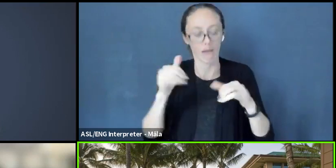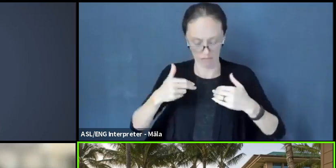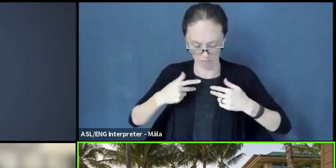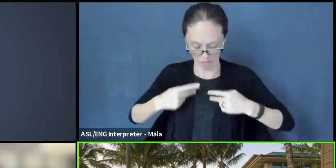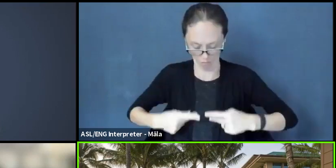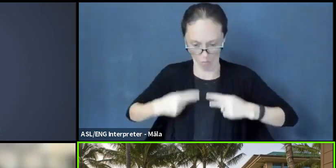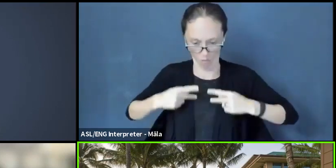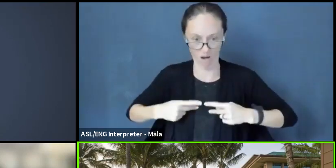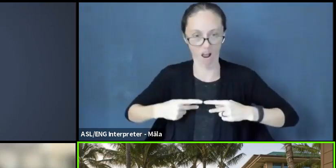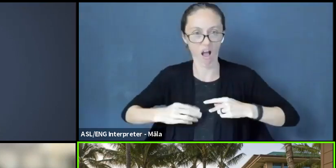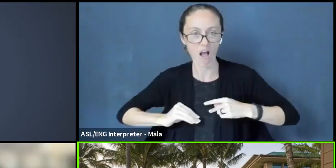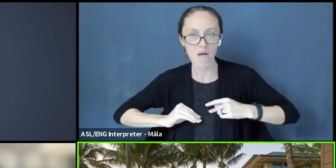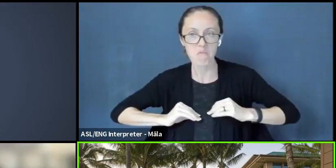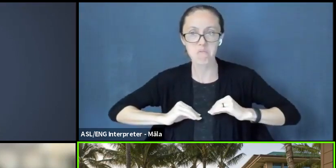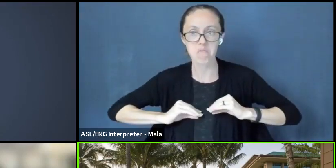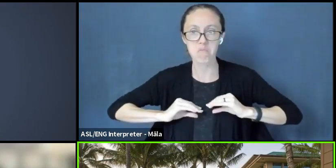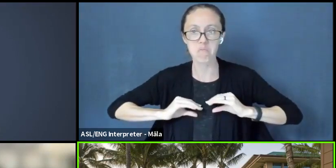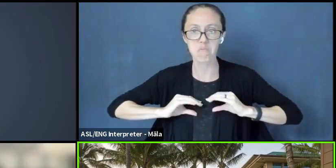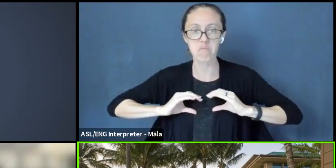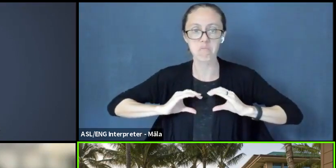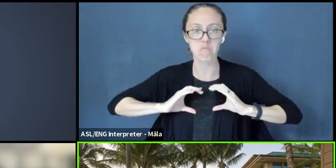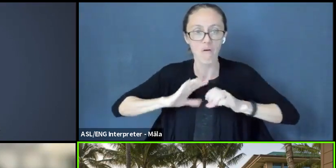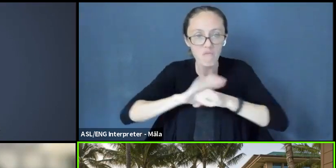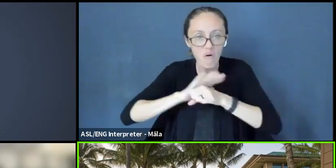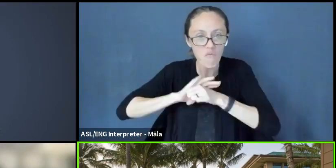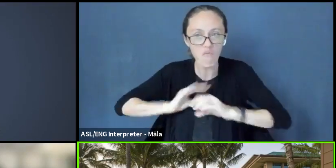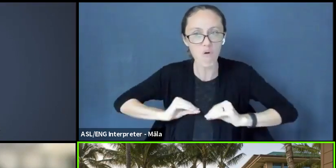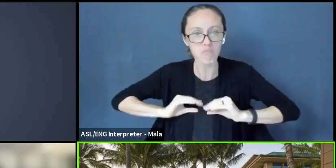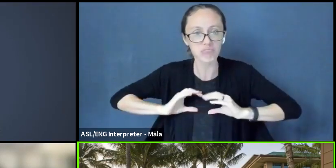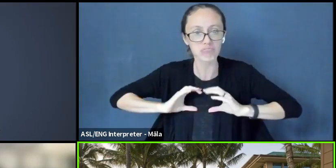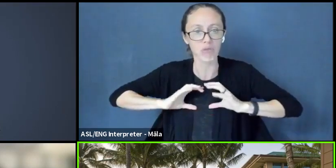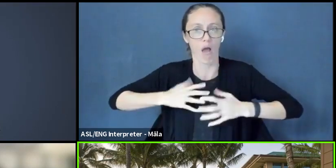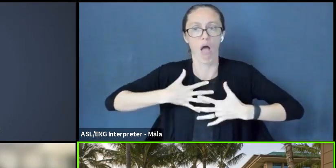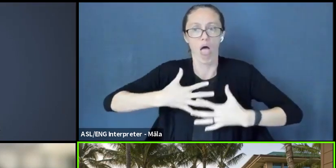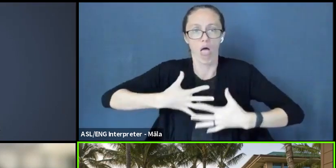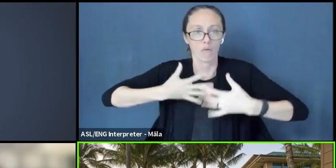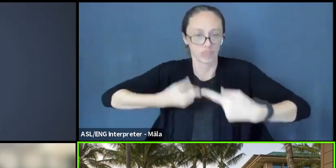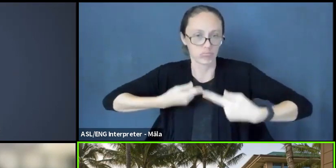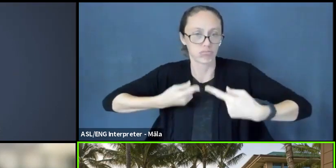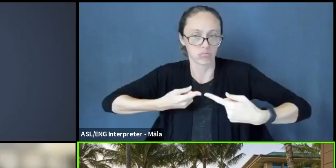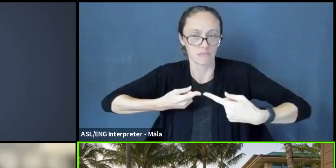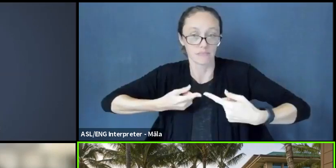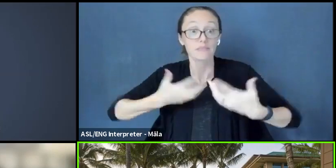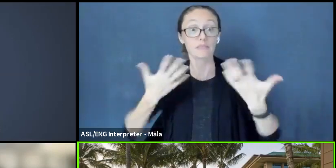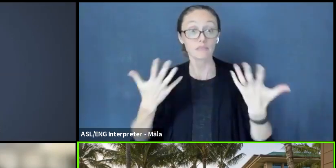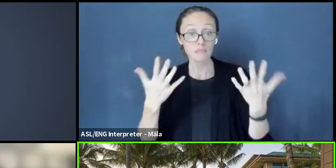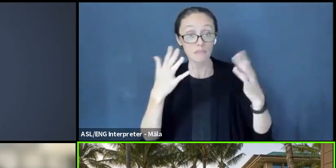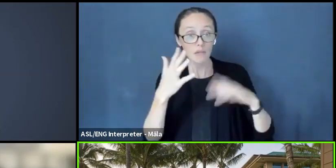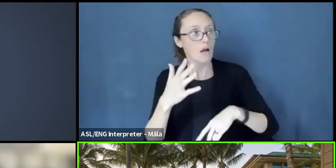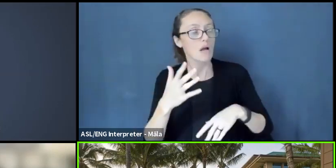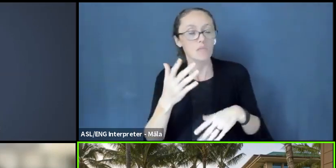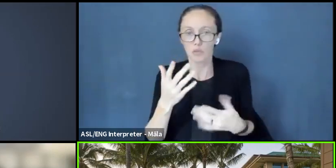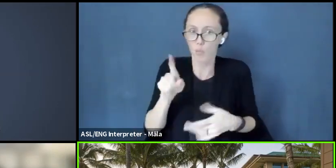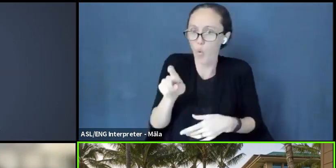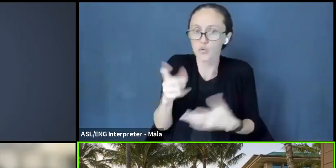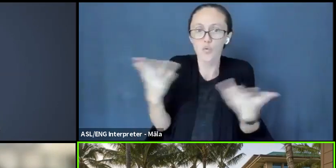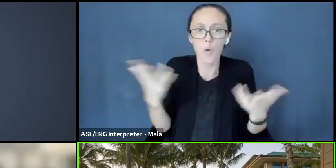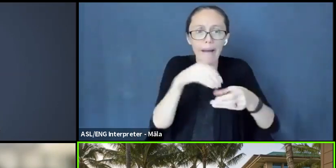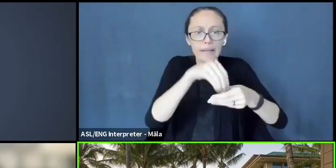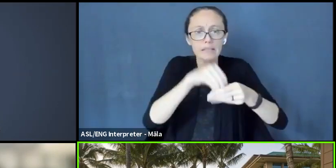by this disease. So if you imagine something inside the balloon, beside air, when you hold it up to the light,